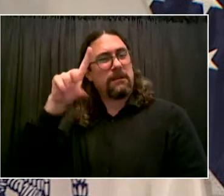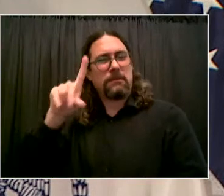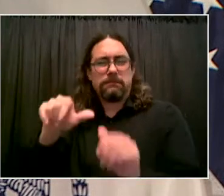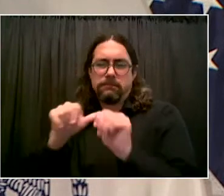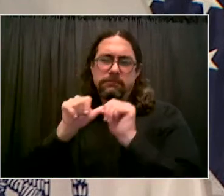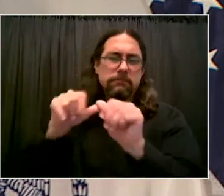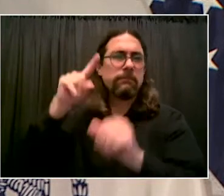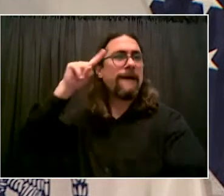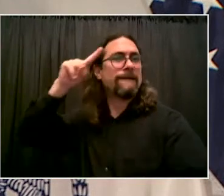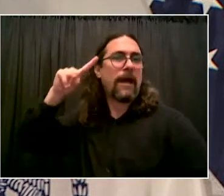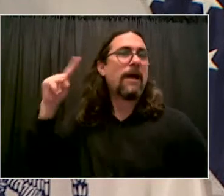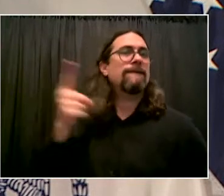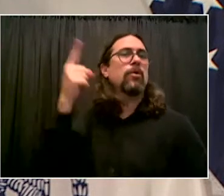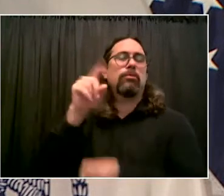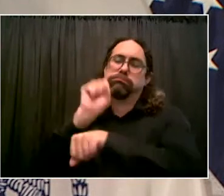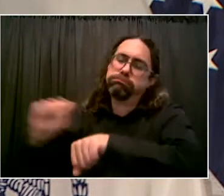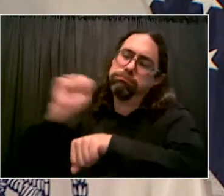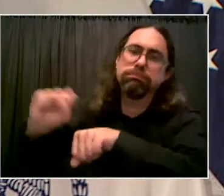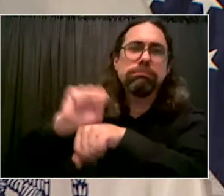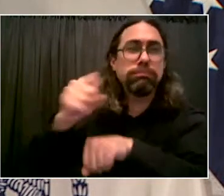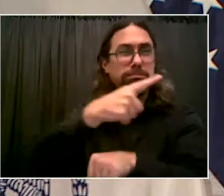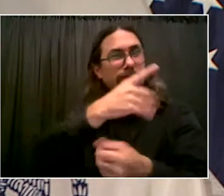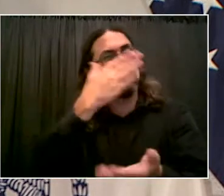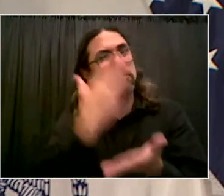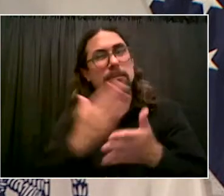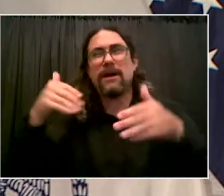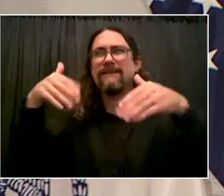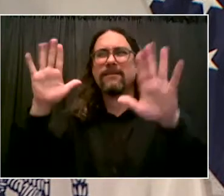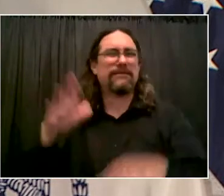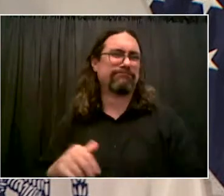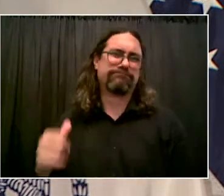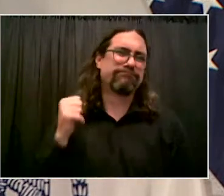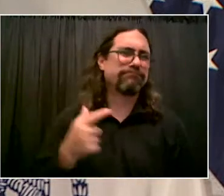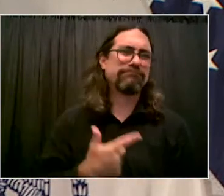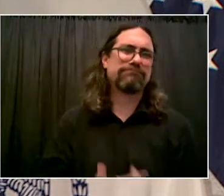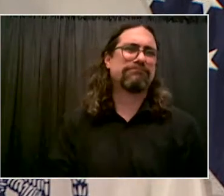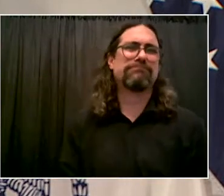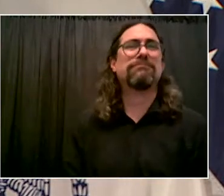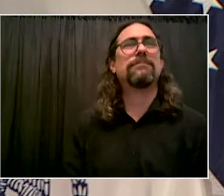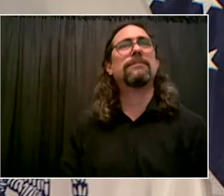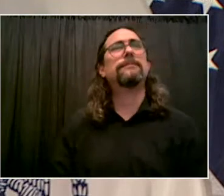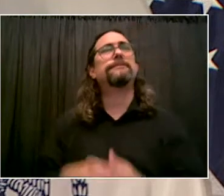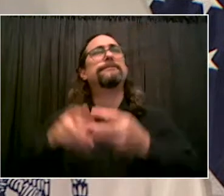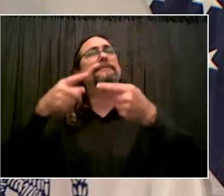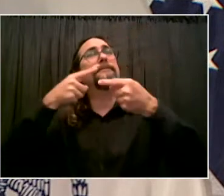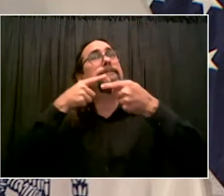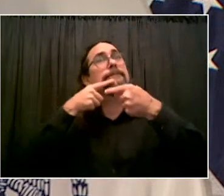BUT THE NYPD IS USING ALL OF ITS TOOLS AND IT IS WORKING AND IT WILL WORK MORE. NEXT IS JONAH